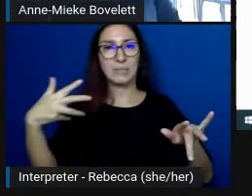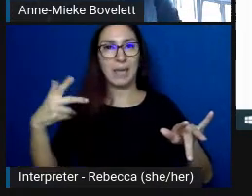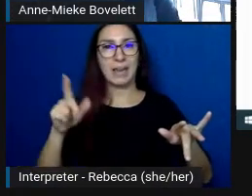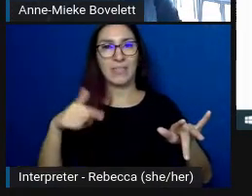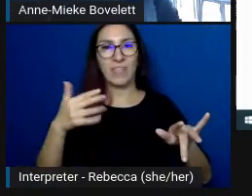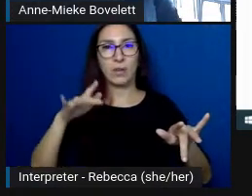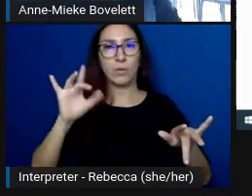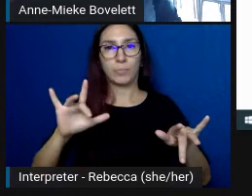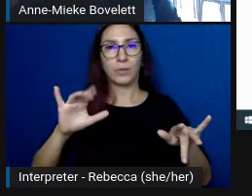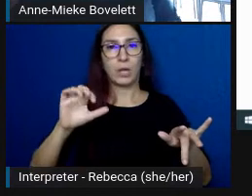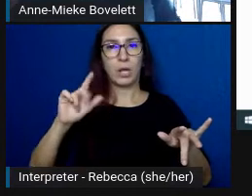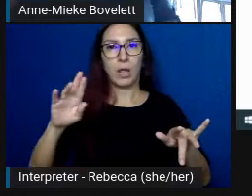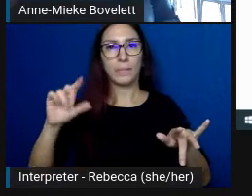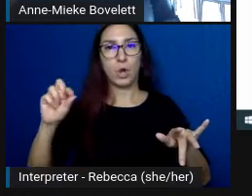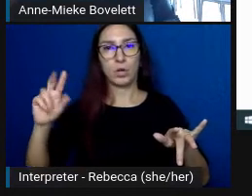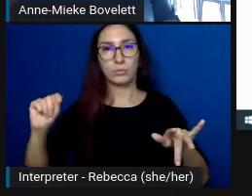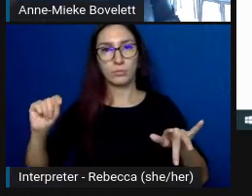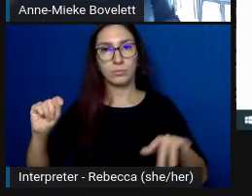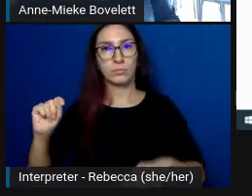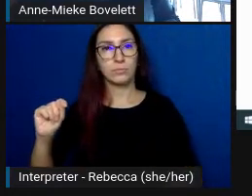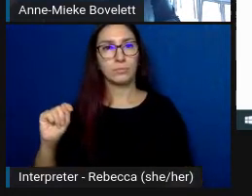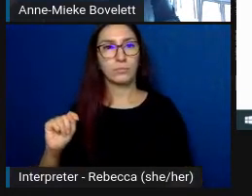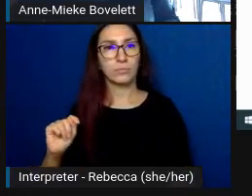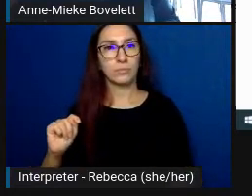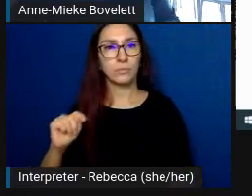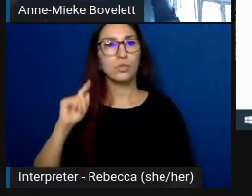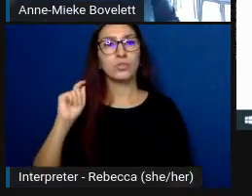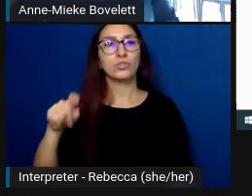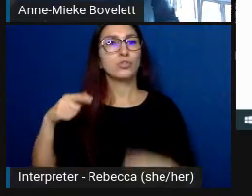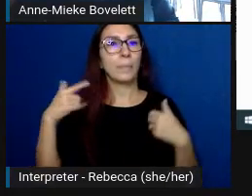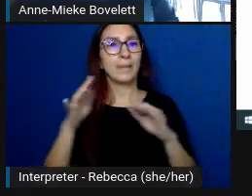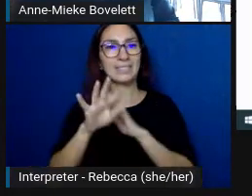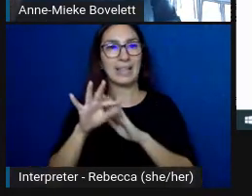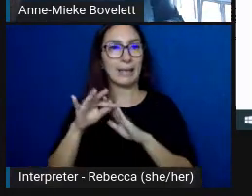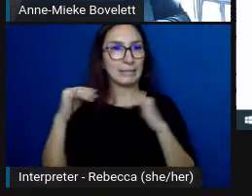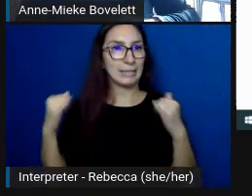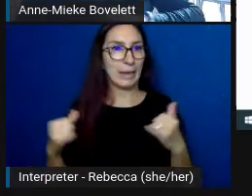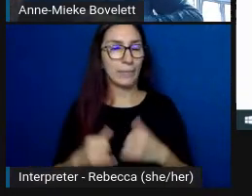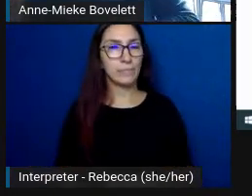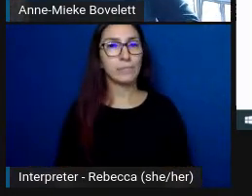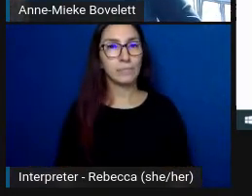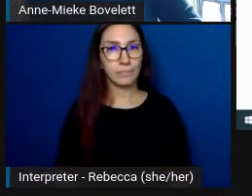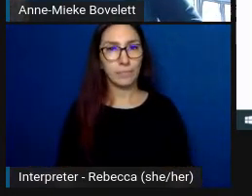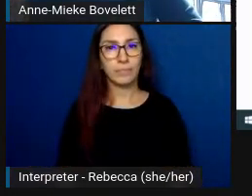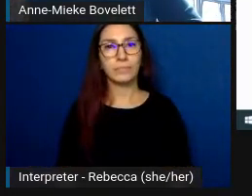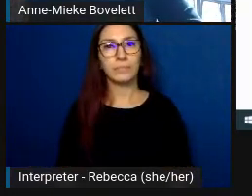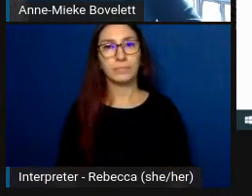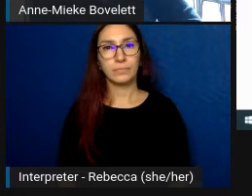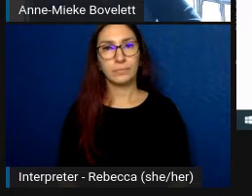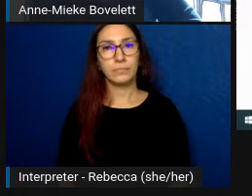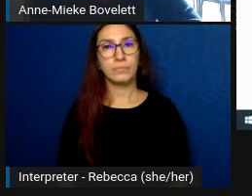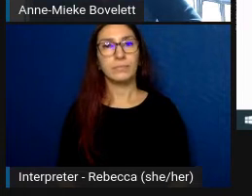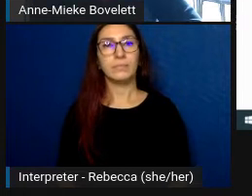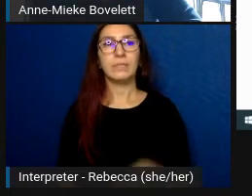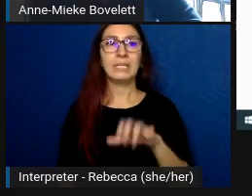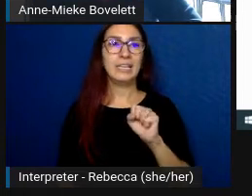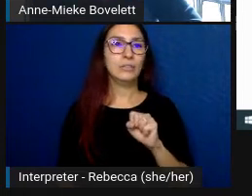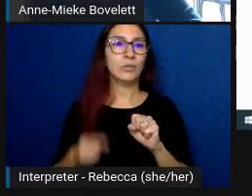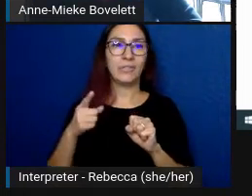[screen reader] It should be selected now. Yes, it is. This is how it works here.